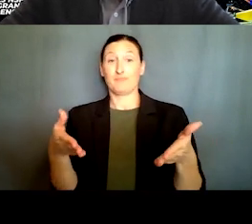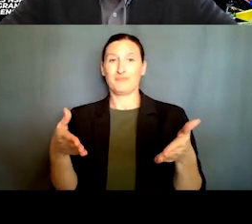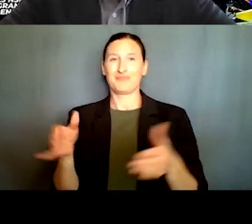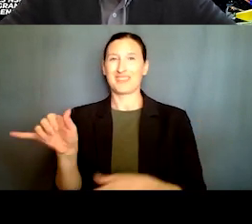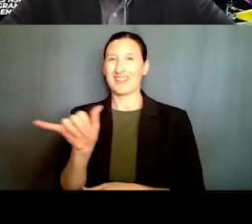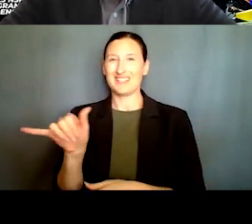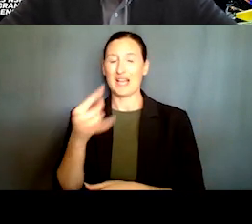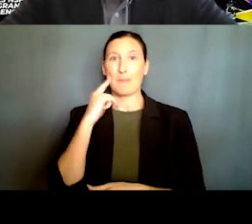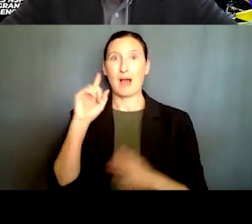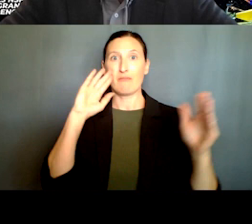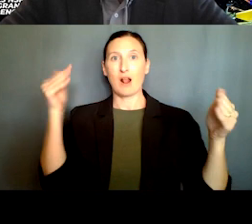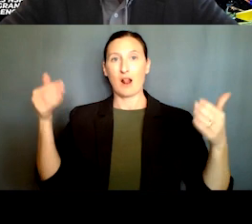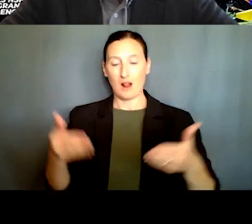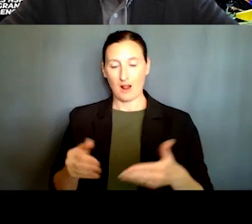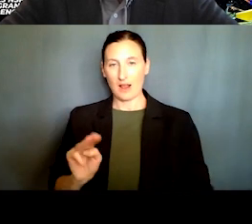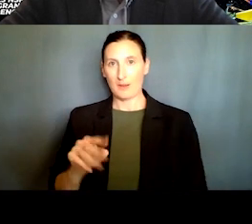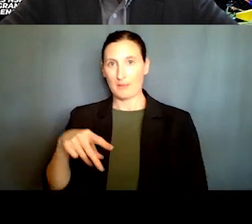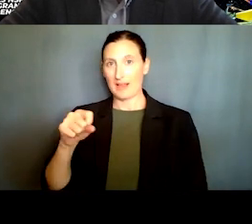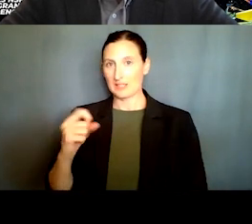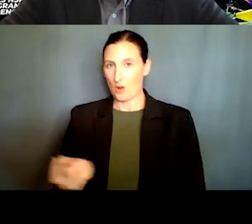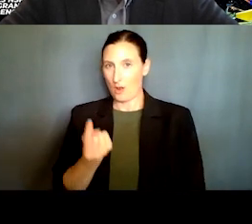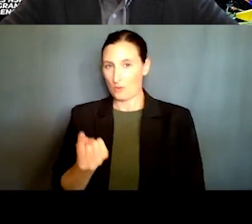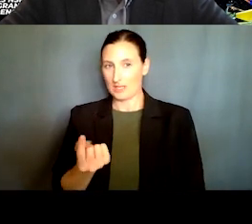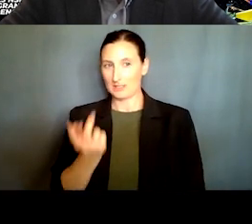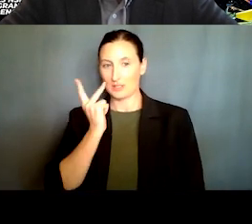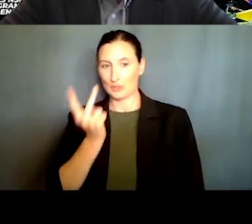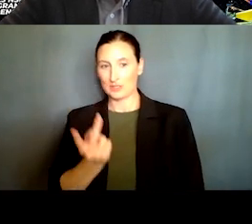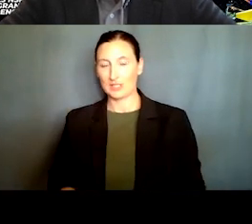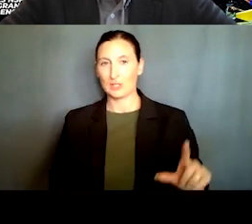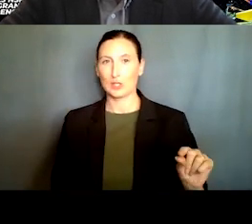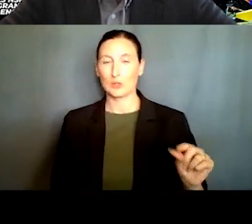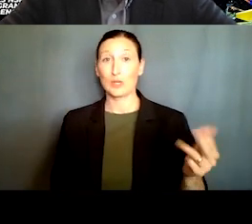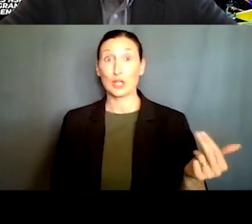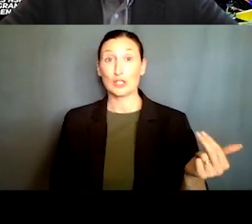of the same information just for MPS. You can see from 2013 to 2022,